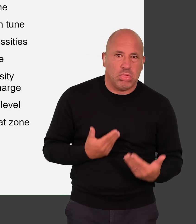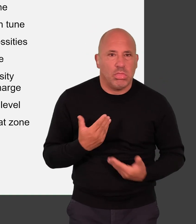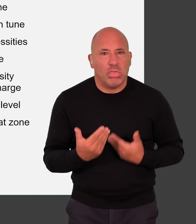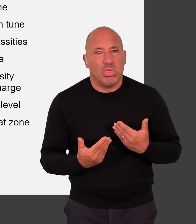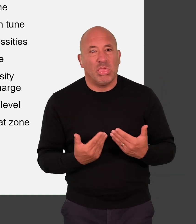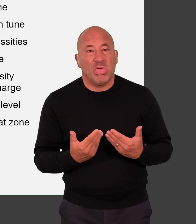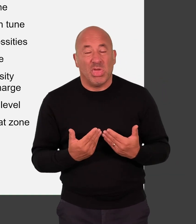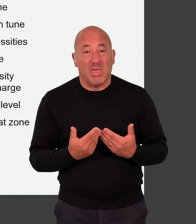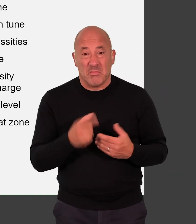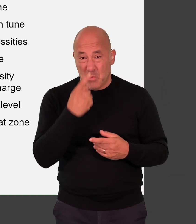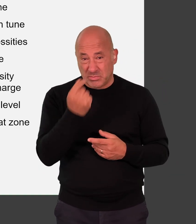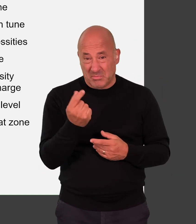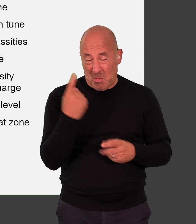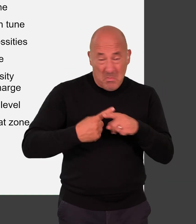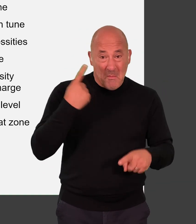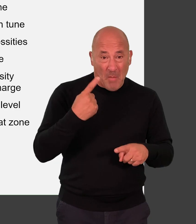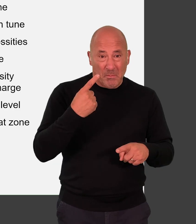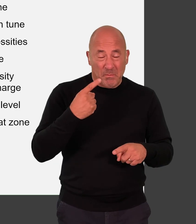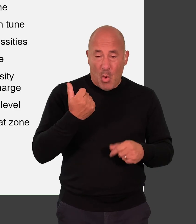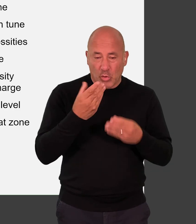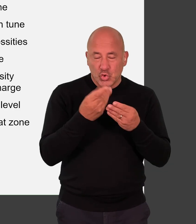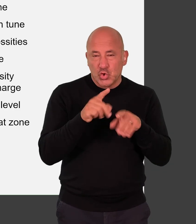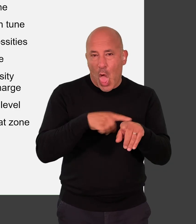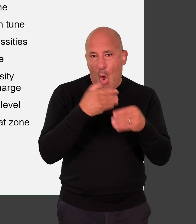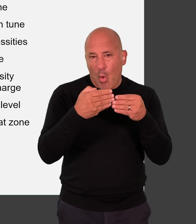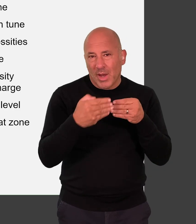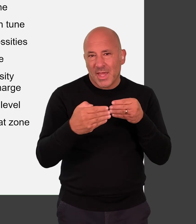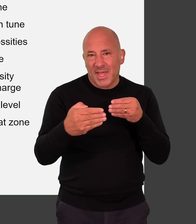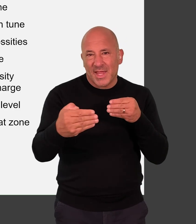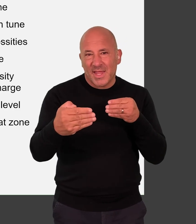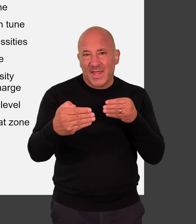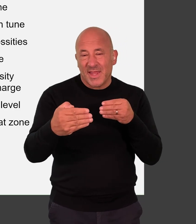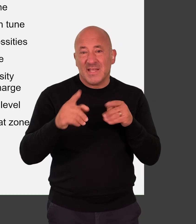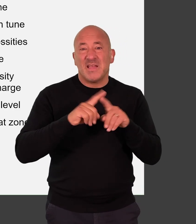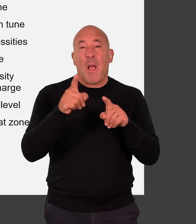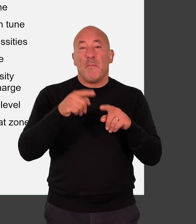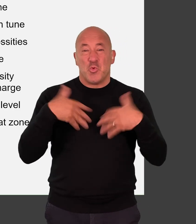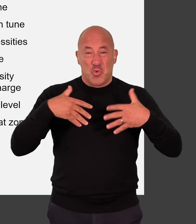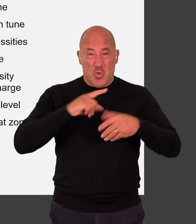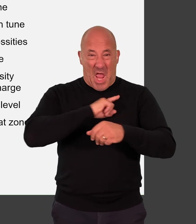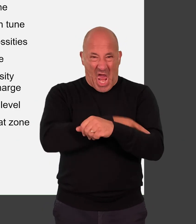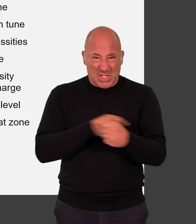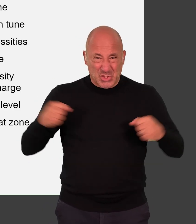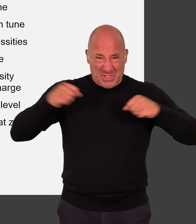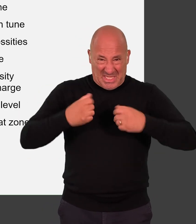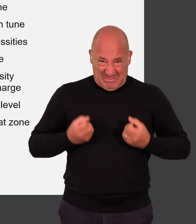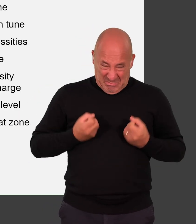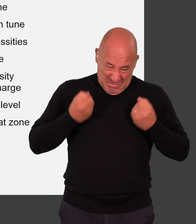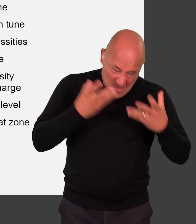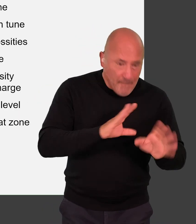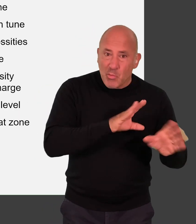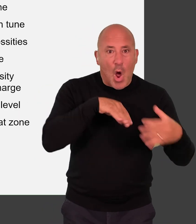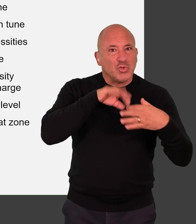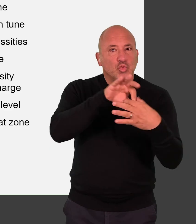This may happen suddenly or gradually. When there is also high energy spend on not in tune elements,